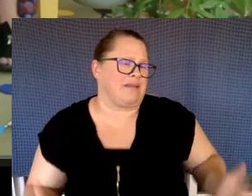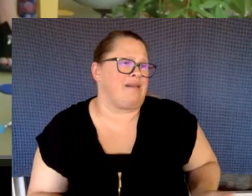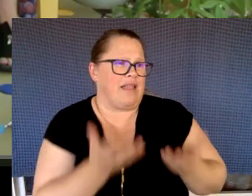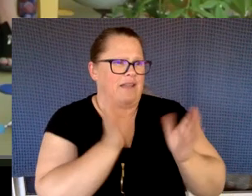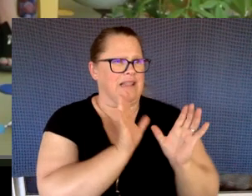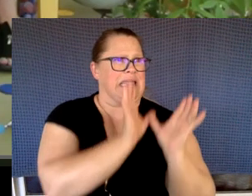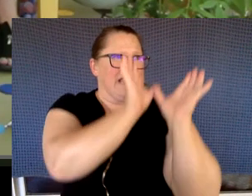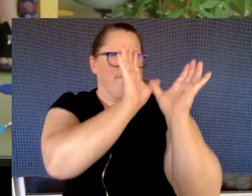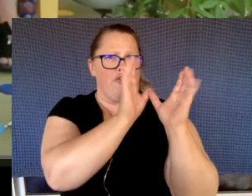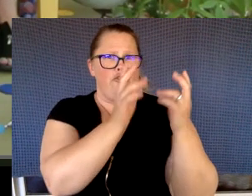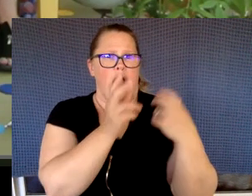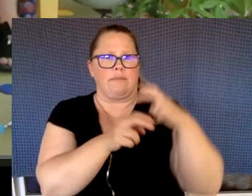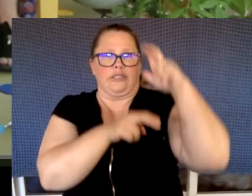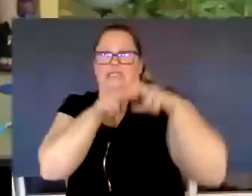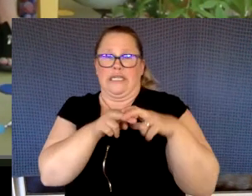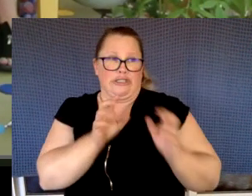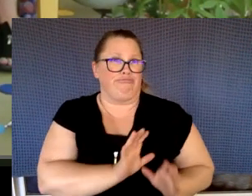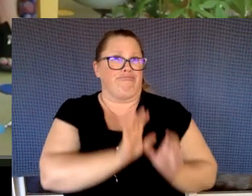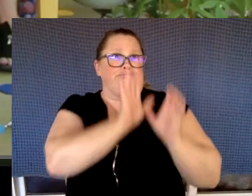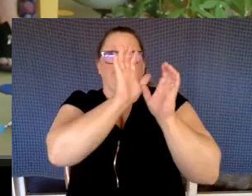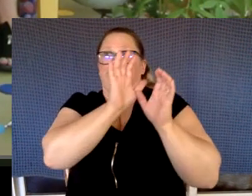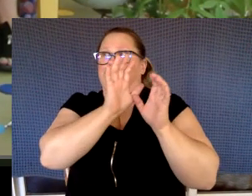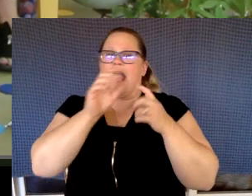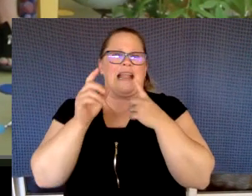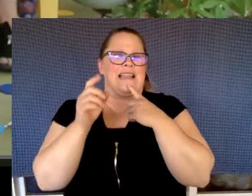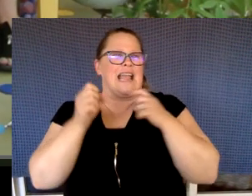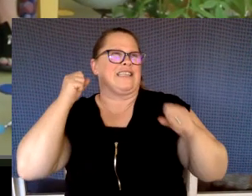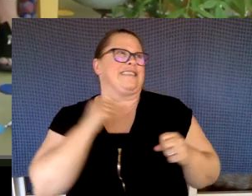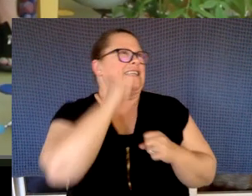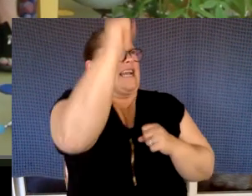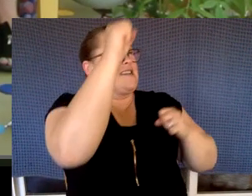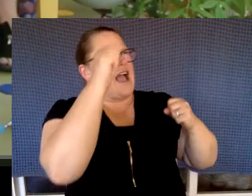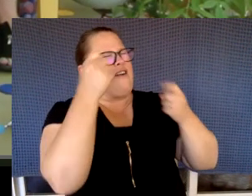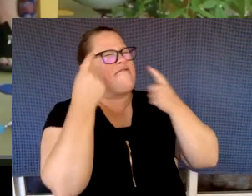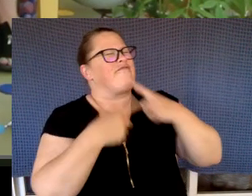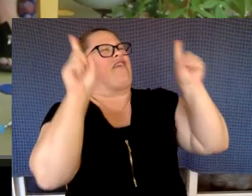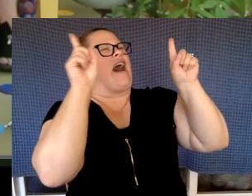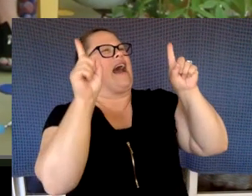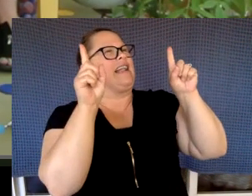shouting, "You've finally done it!"